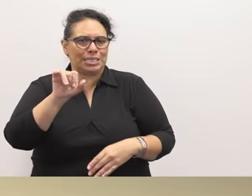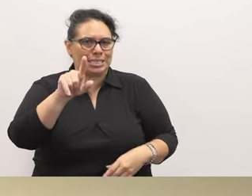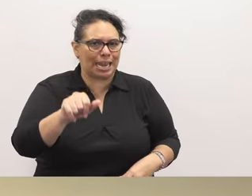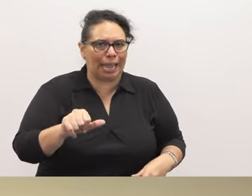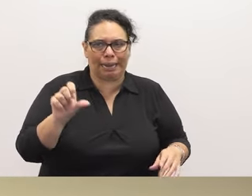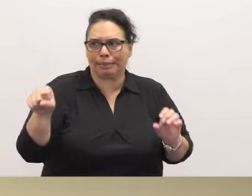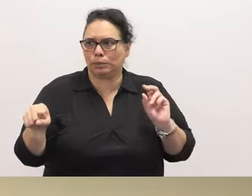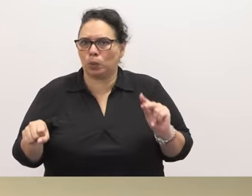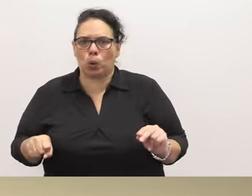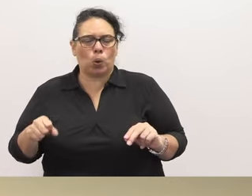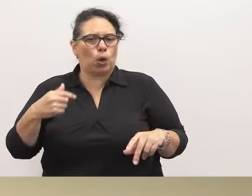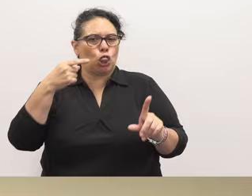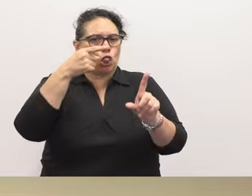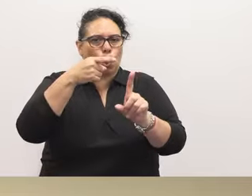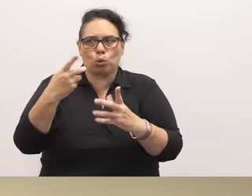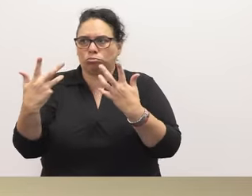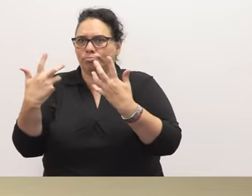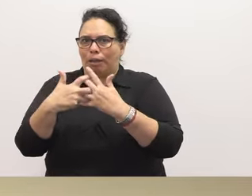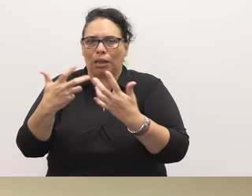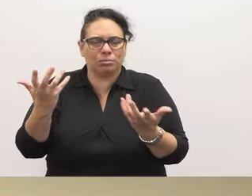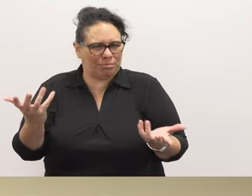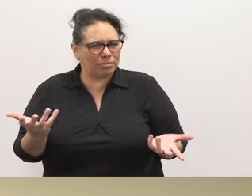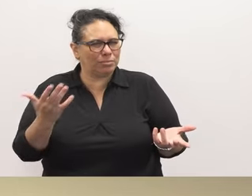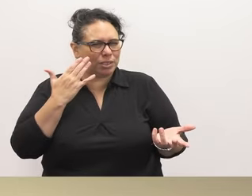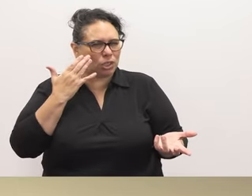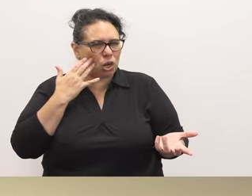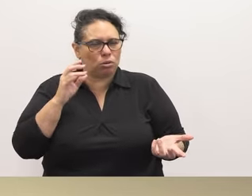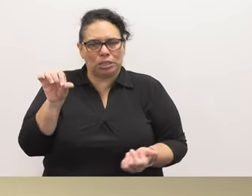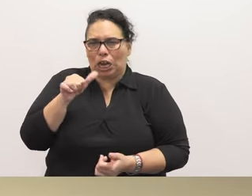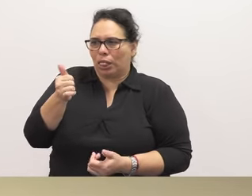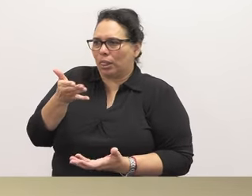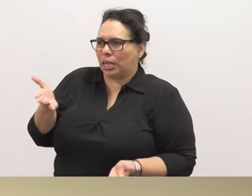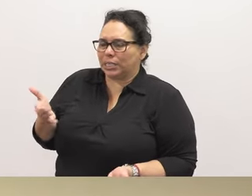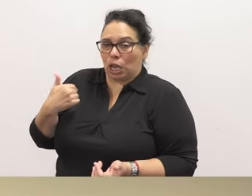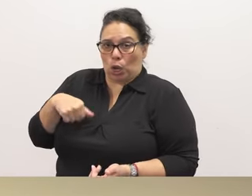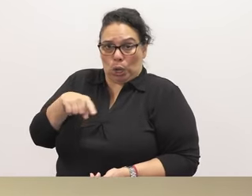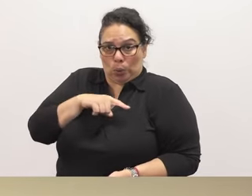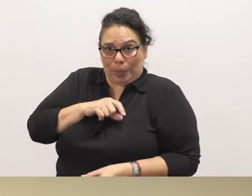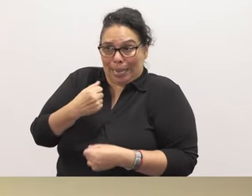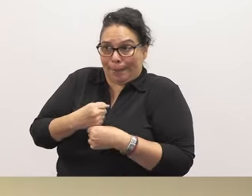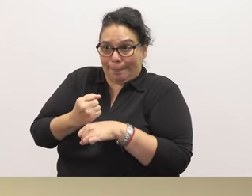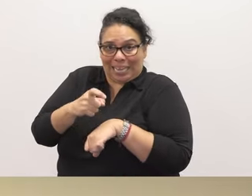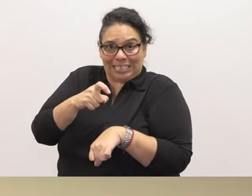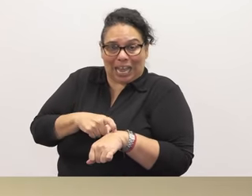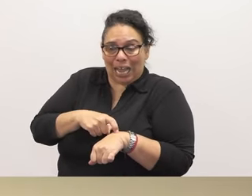So those goals actually about student outcomes. But there also is another things, are we making time to go out and communicate with our community?